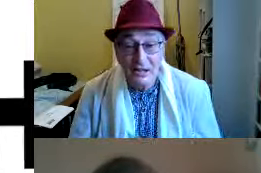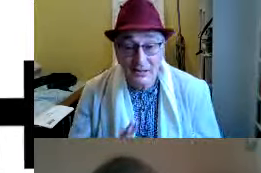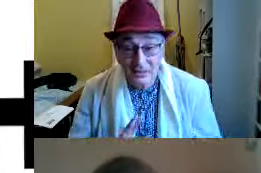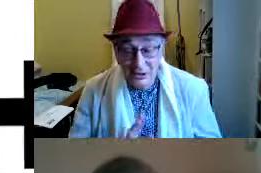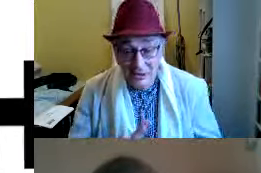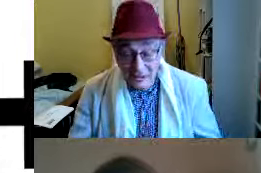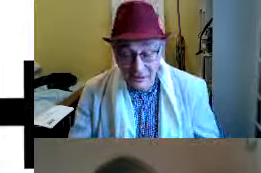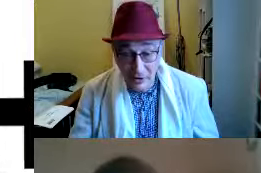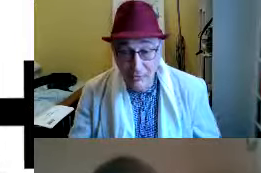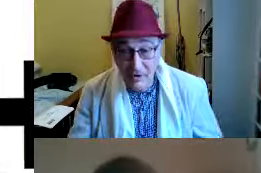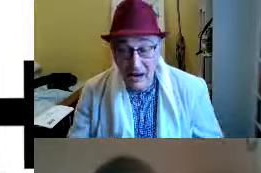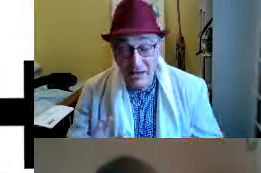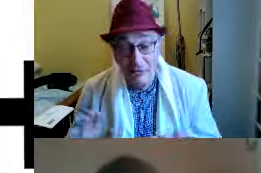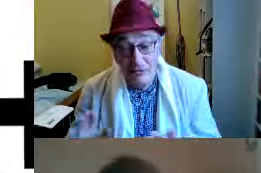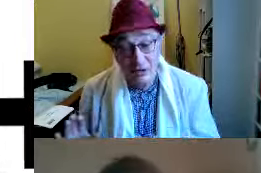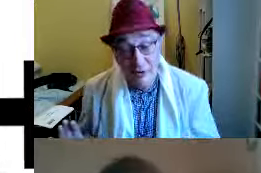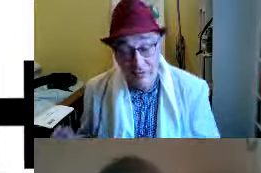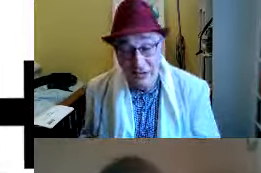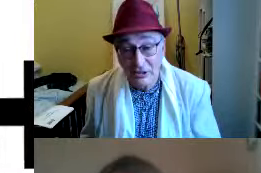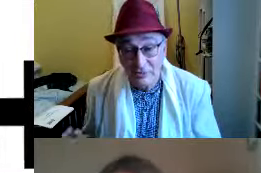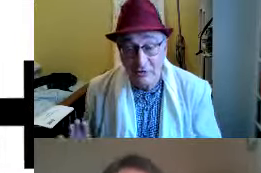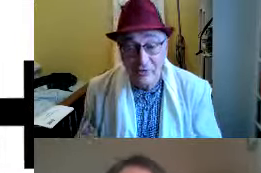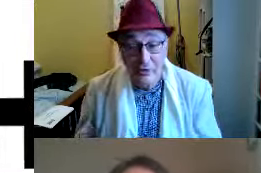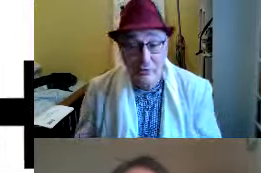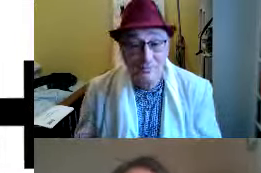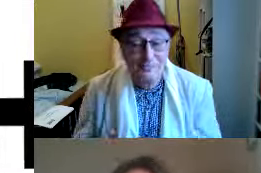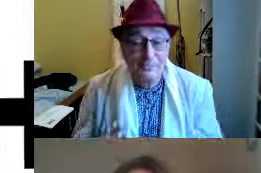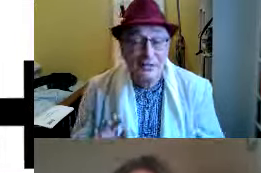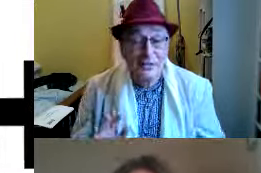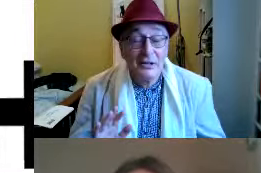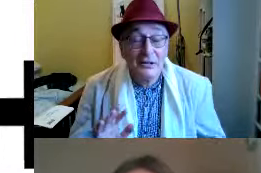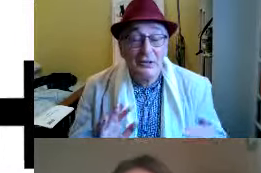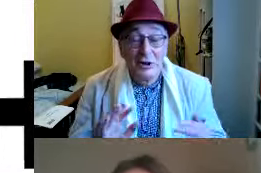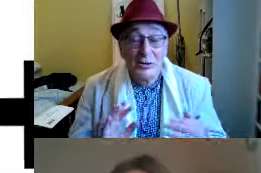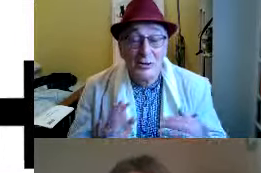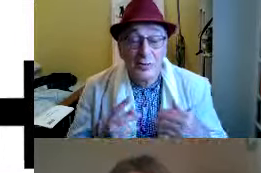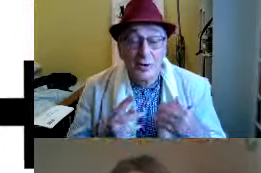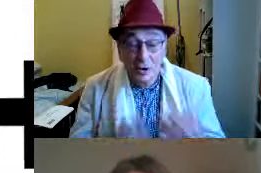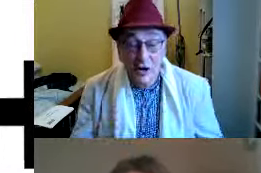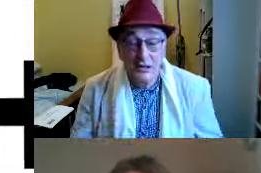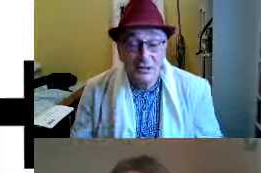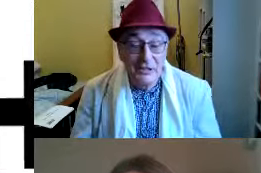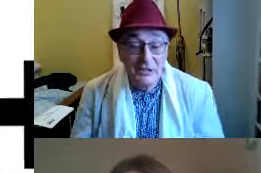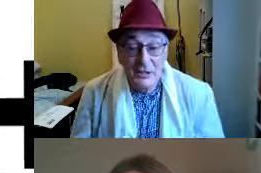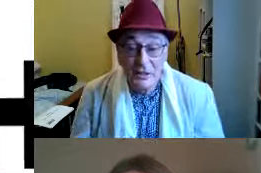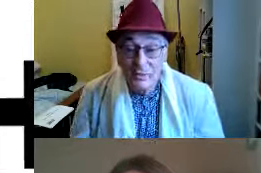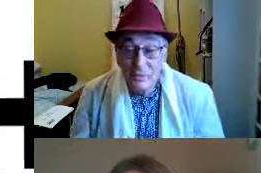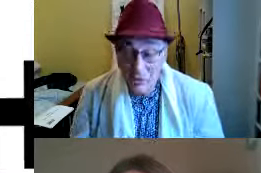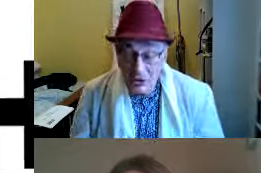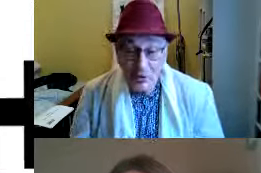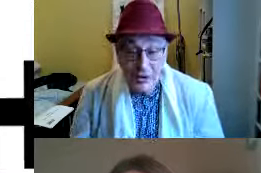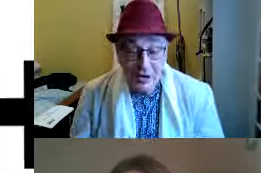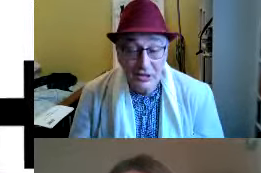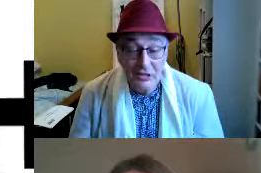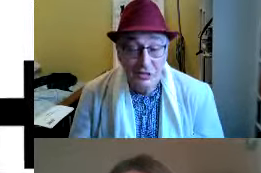in his film and probably a separate film so that we will ask each of the 31 artists to